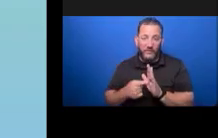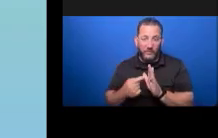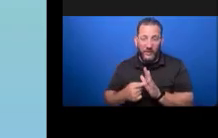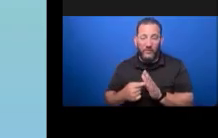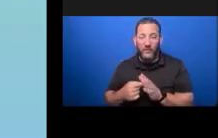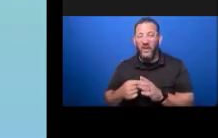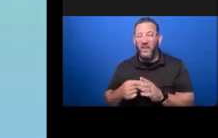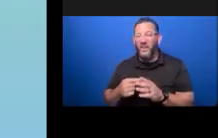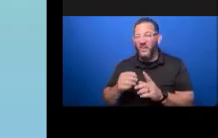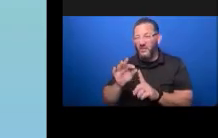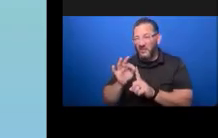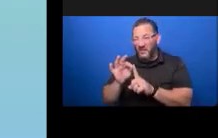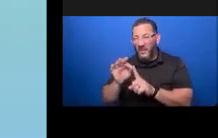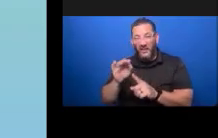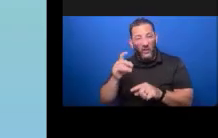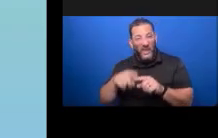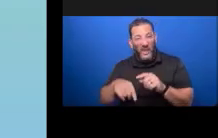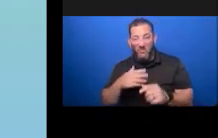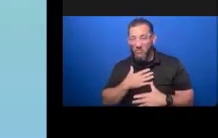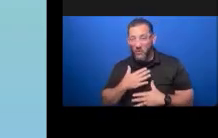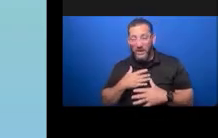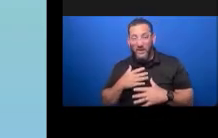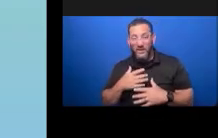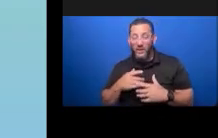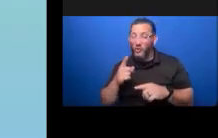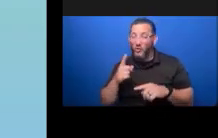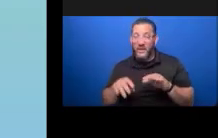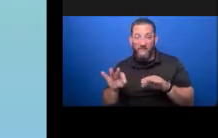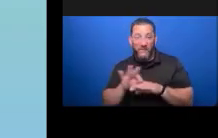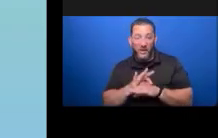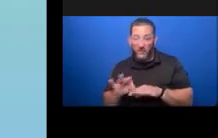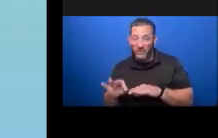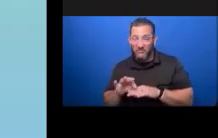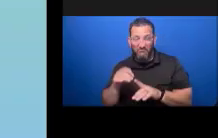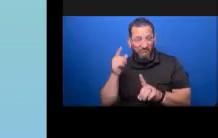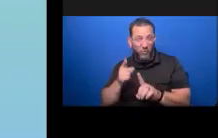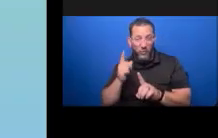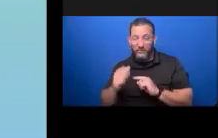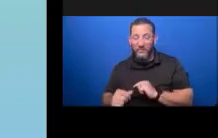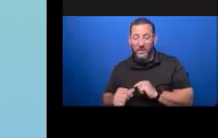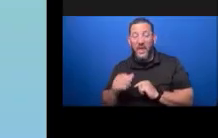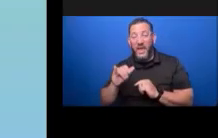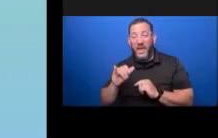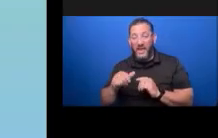is: if you can't breathe, you can't function. And this goes home with the child into our early